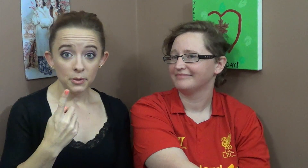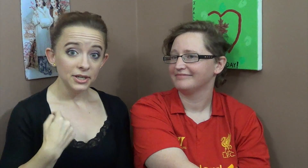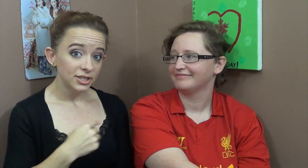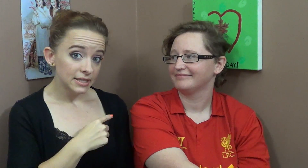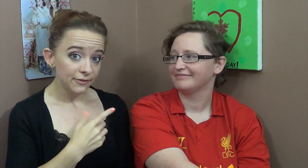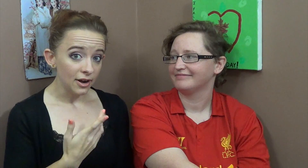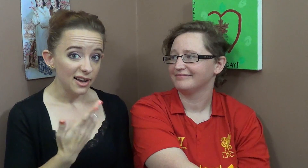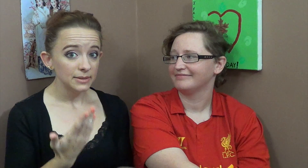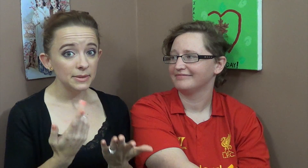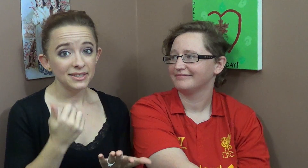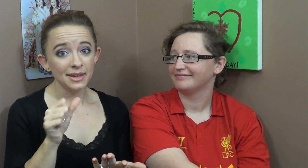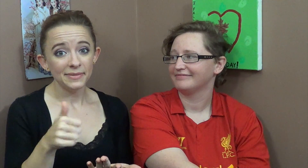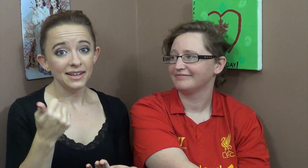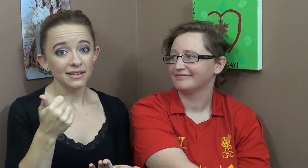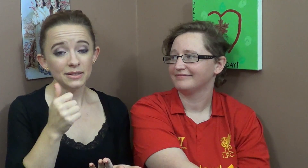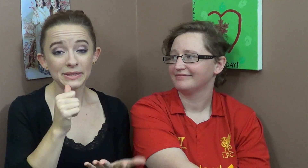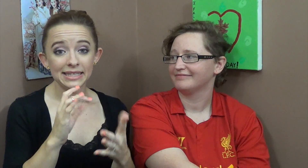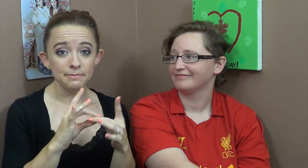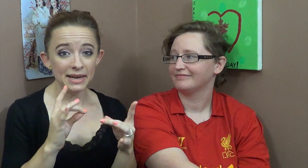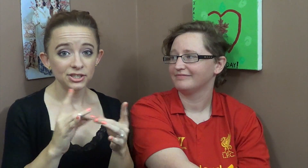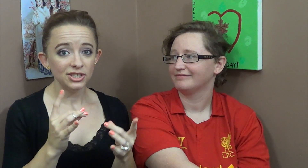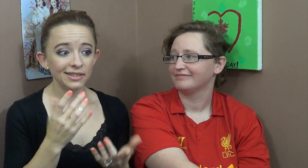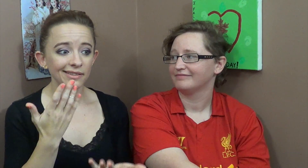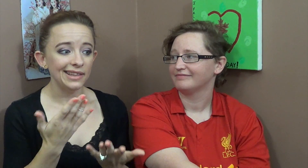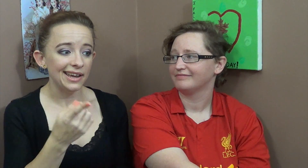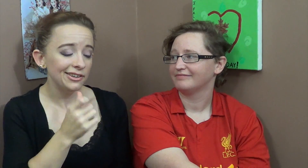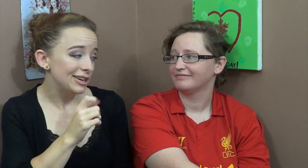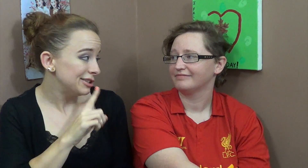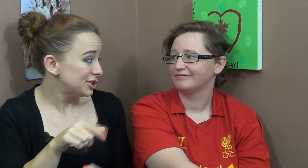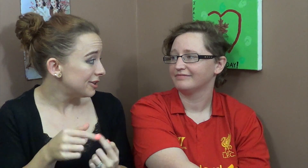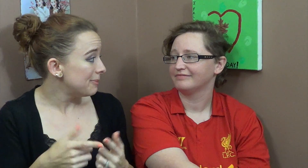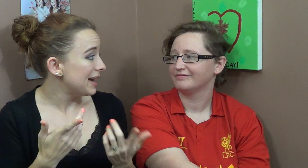have any questions for us. Maybe something else we didn't mention that you're not sure